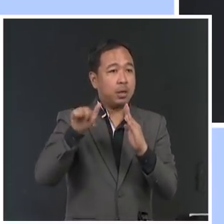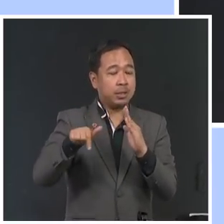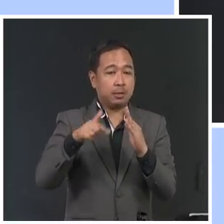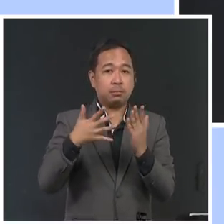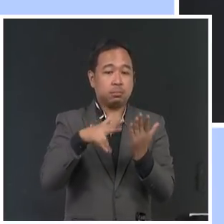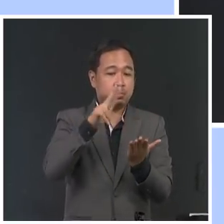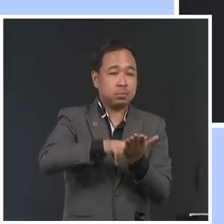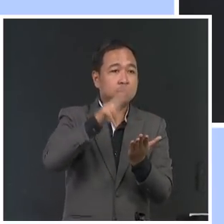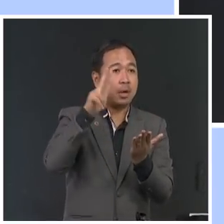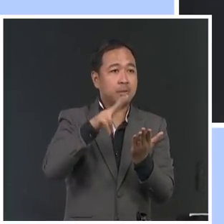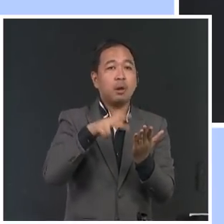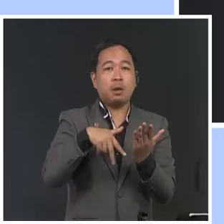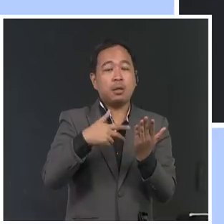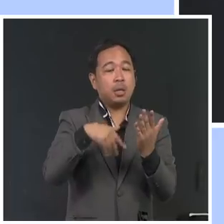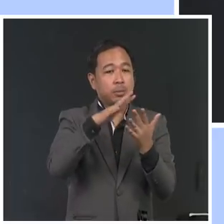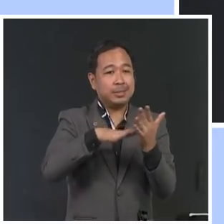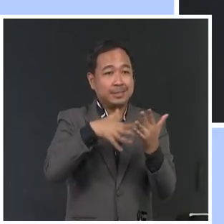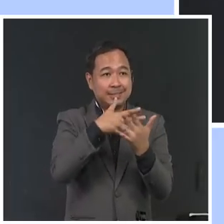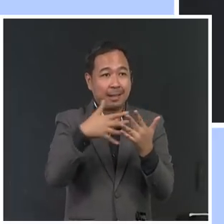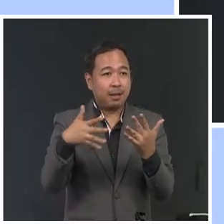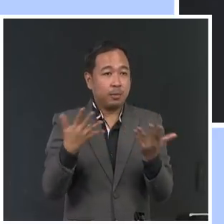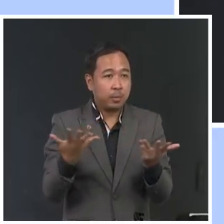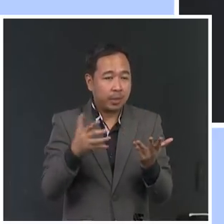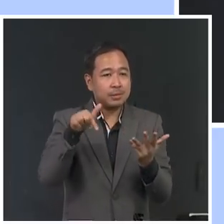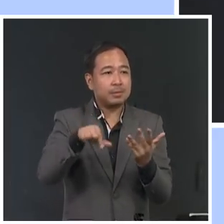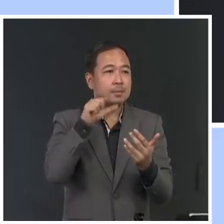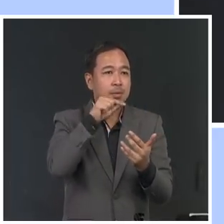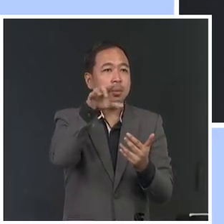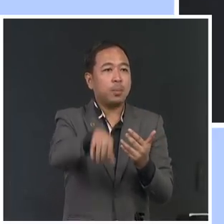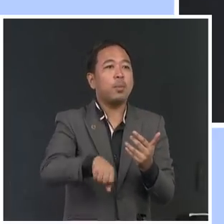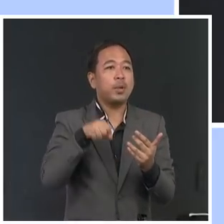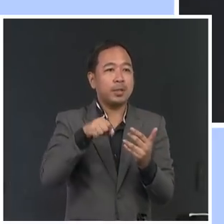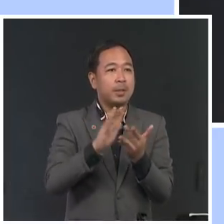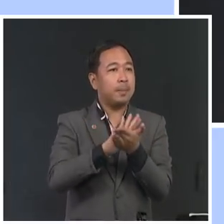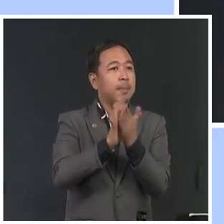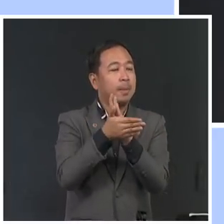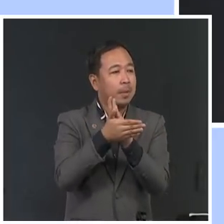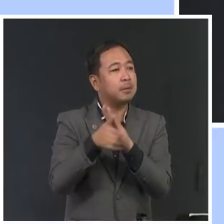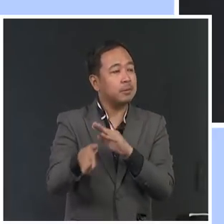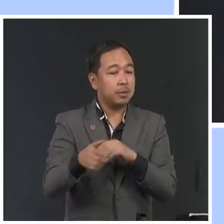we have governor of Tottori Prefecture. Governor Hirai for the first time in